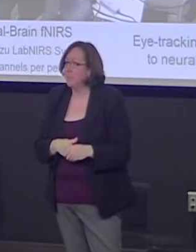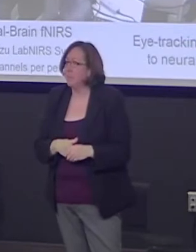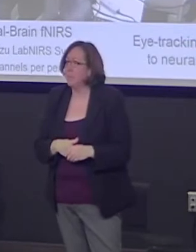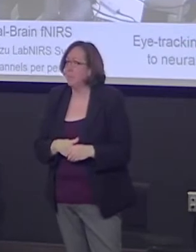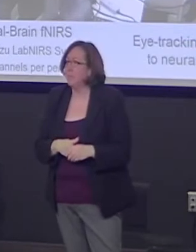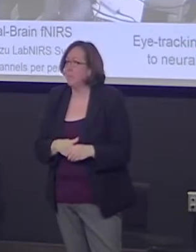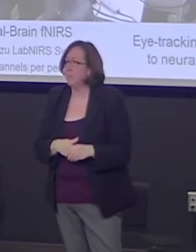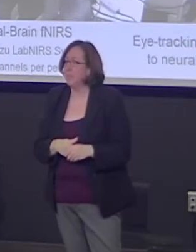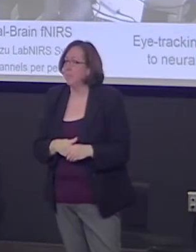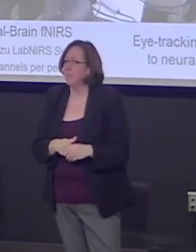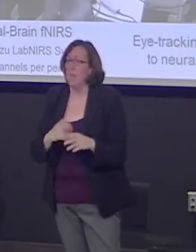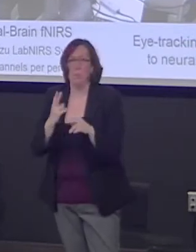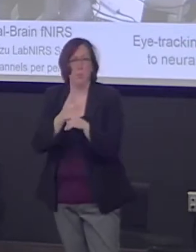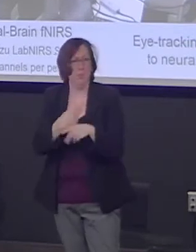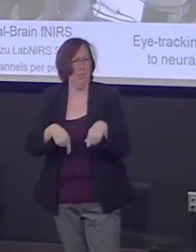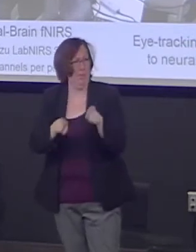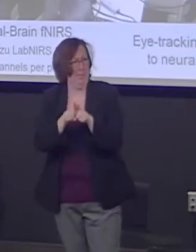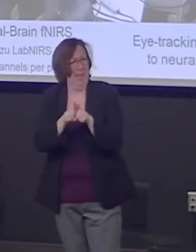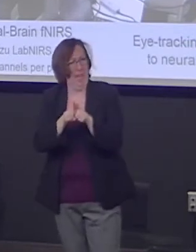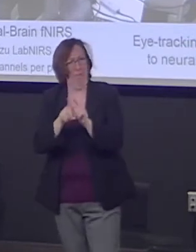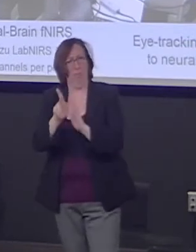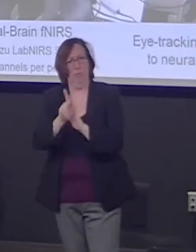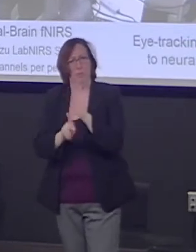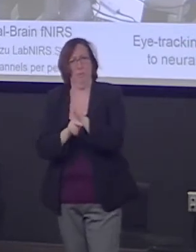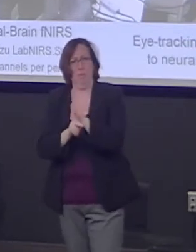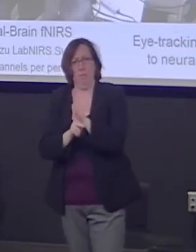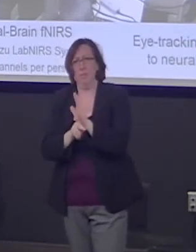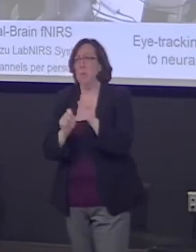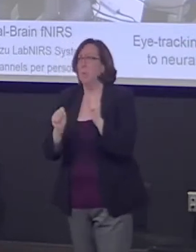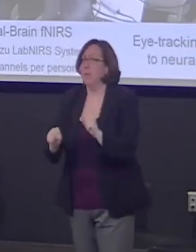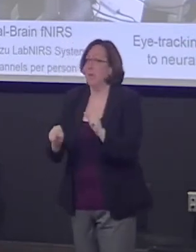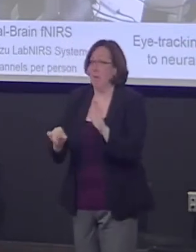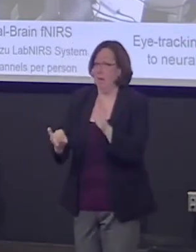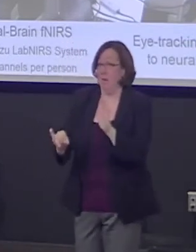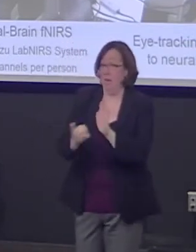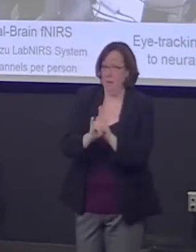by the same method, actually identify areas that are active in the brain.